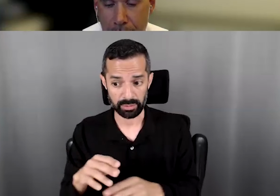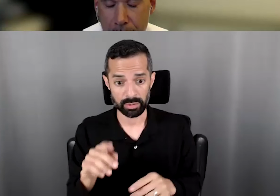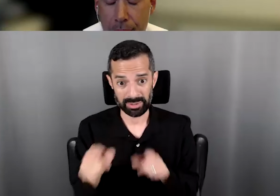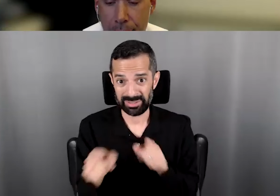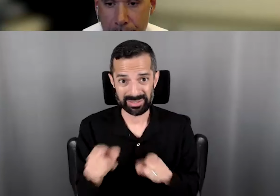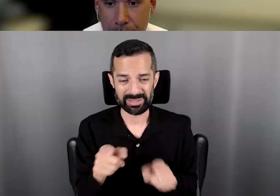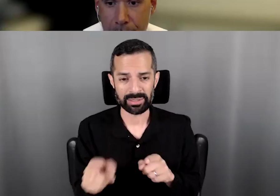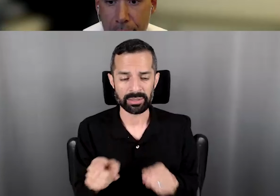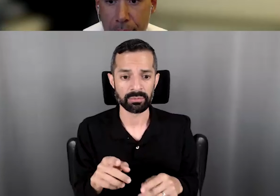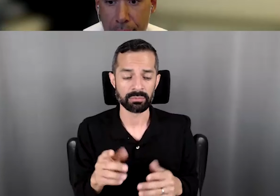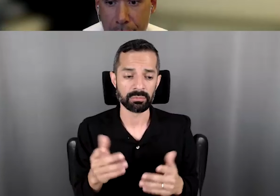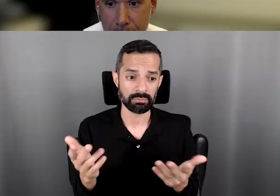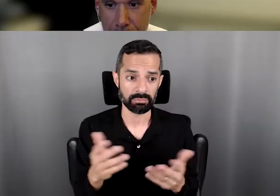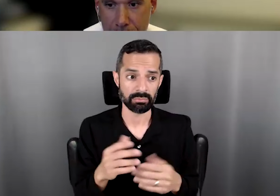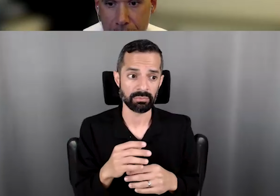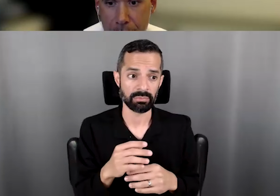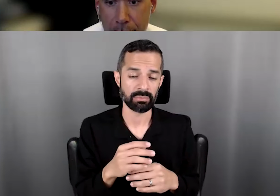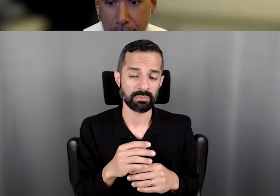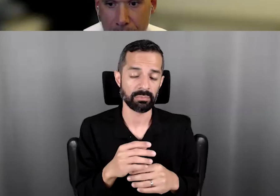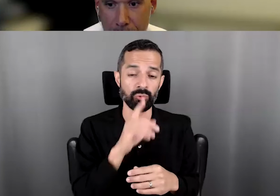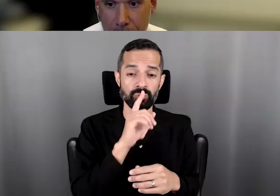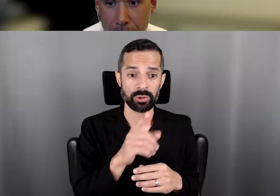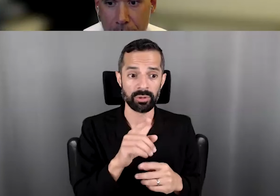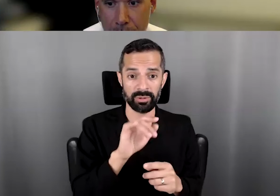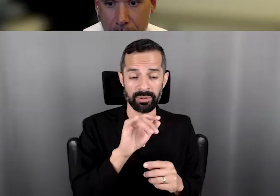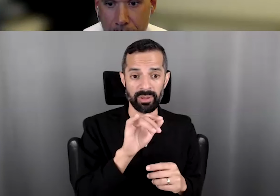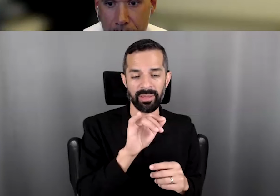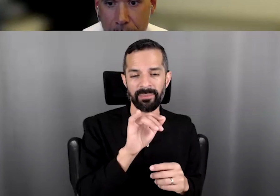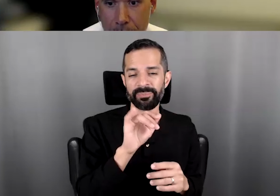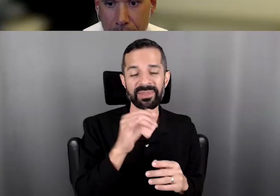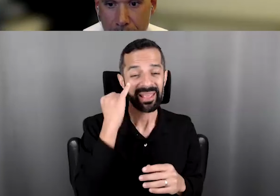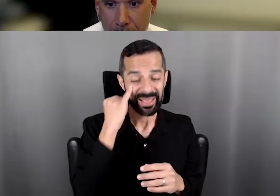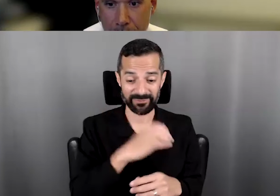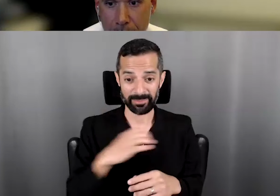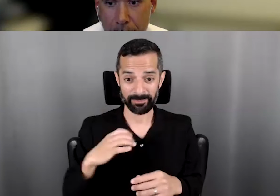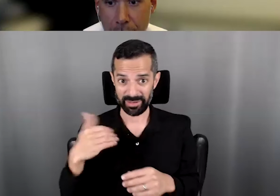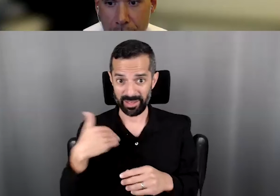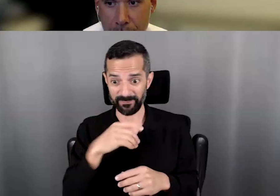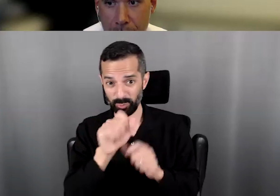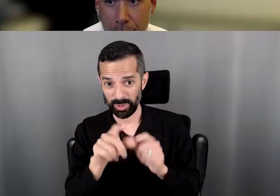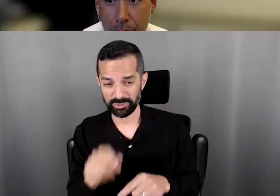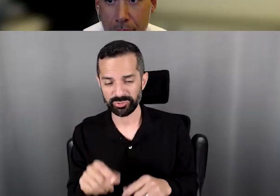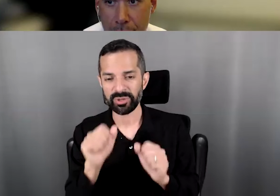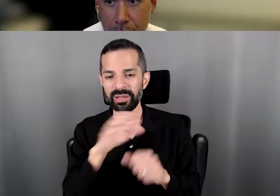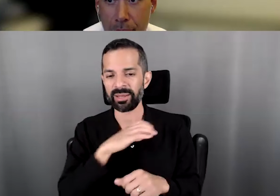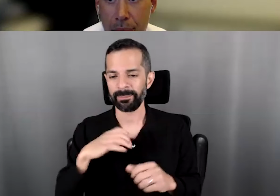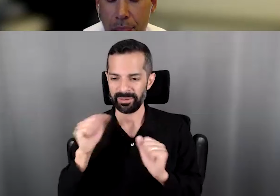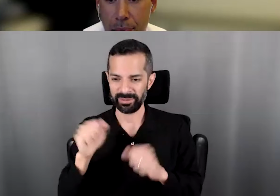So really, if the committee had questions about how the resource connected to the program review, the committee could easily access that.